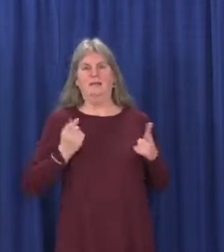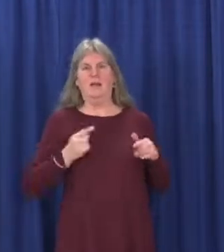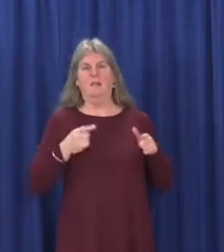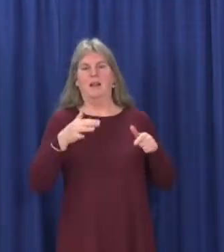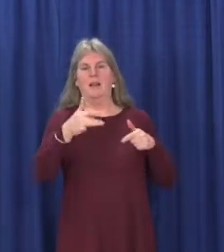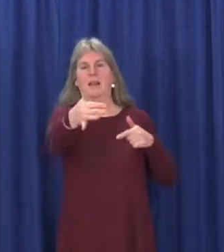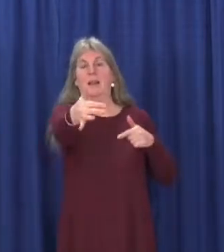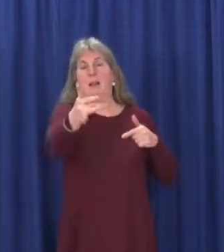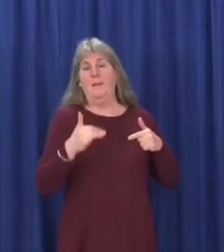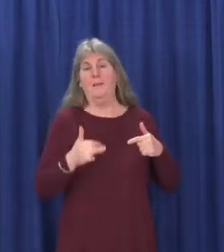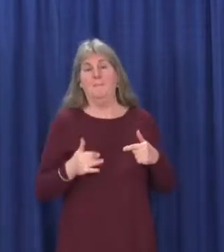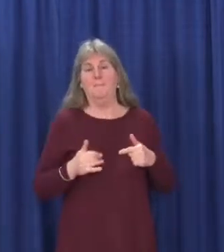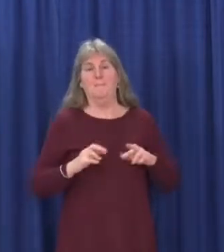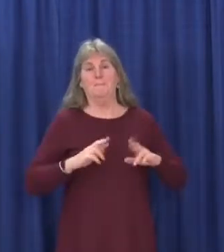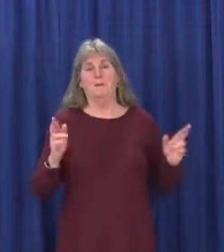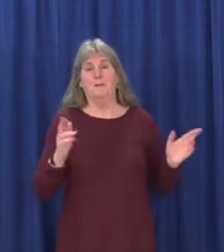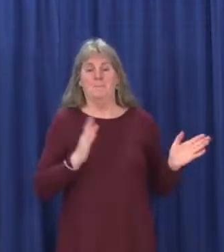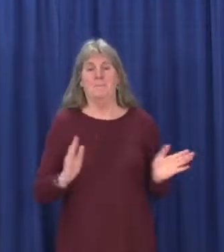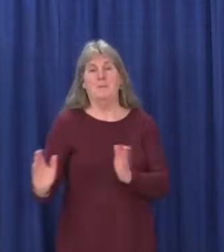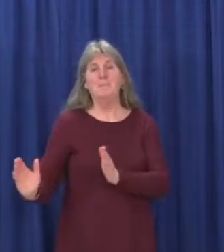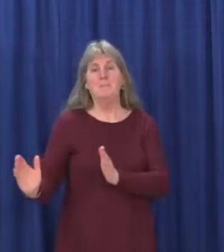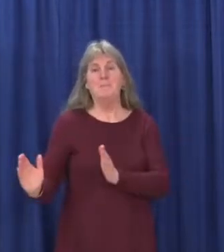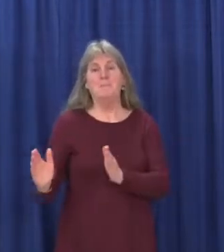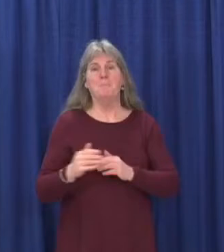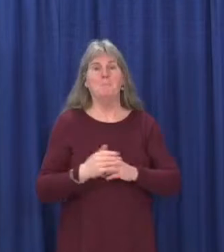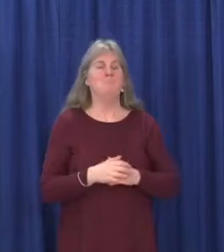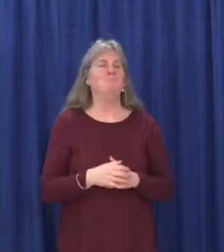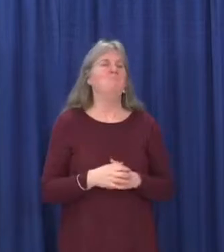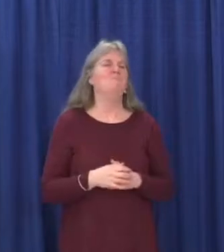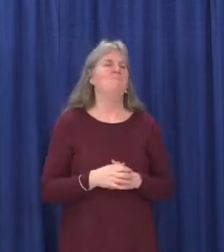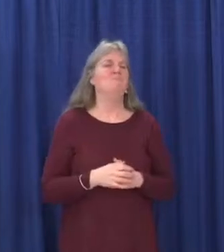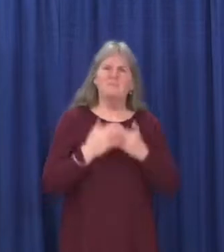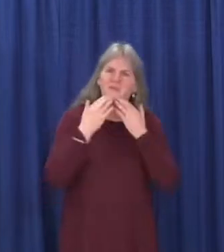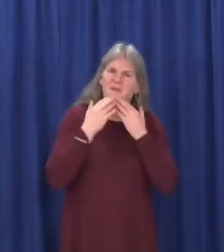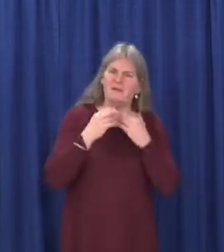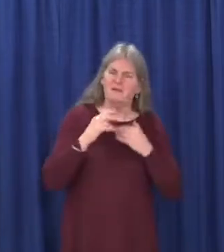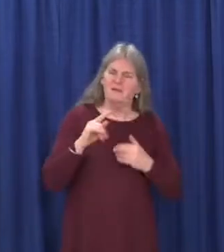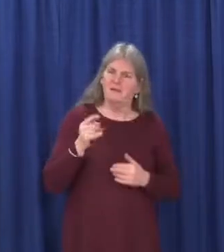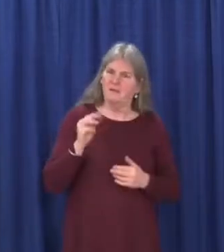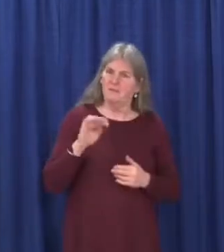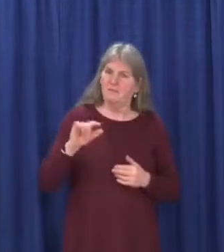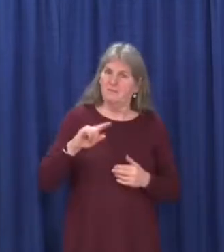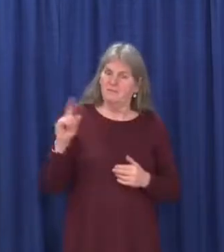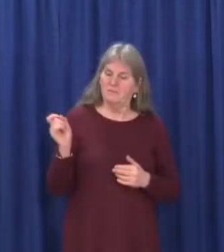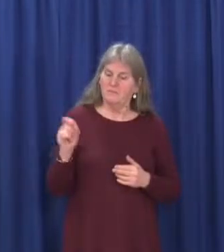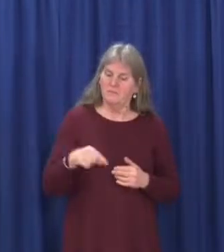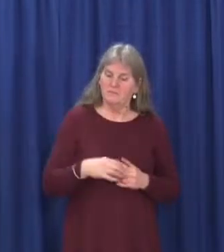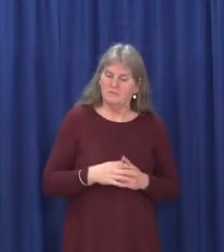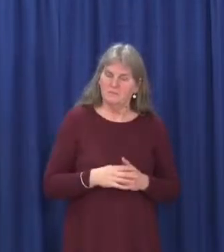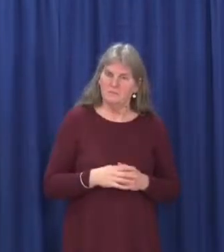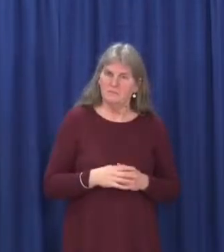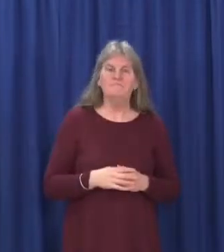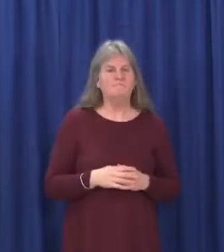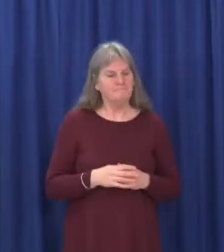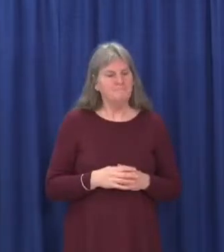Thank you. Tim, do you have a second question? I do, and this one would be